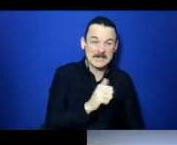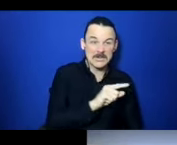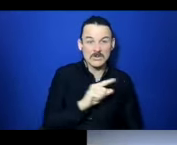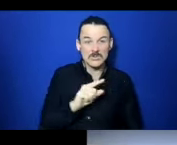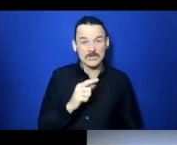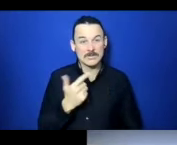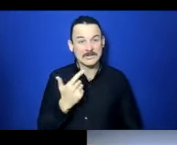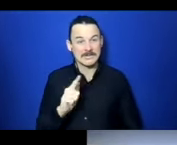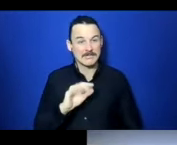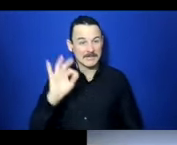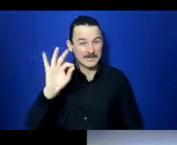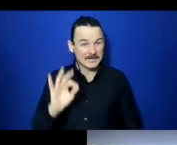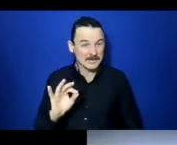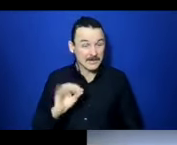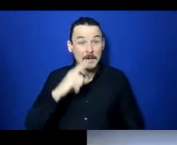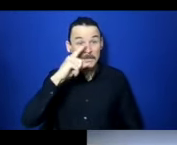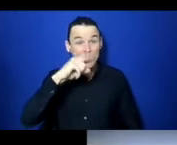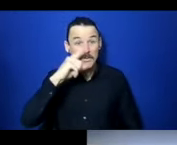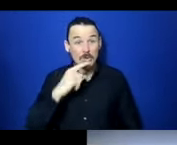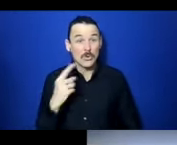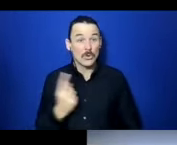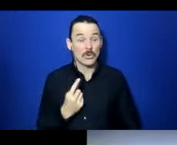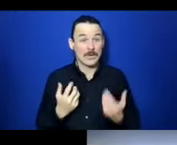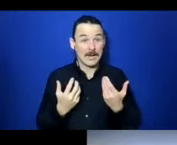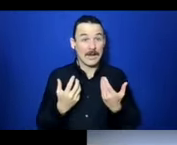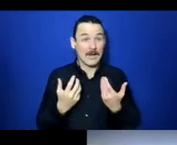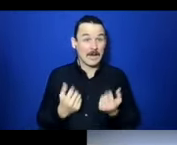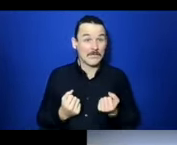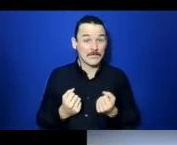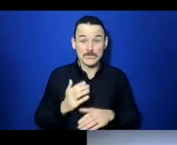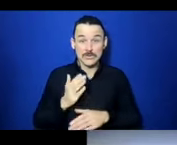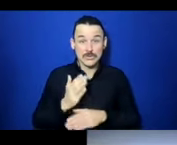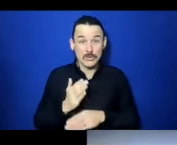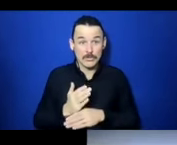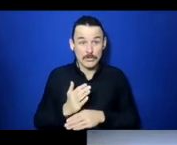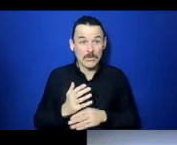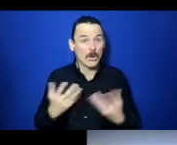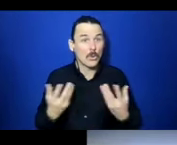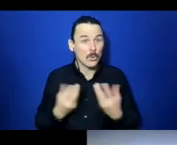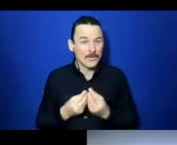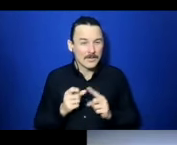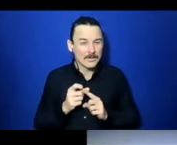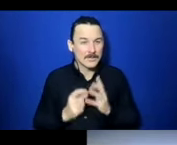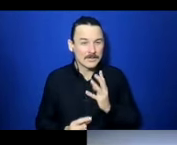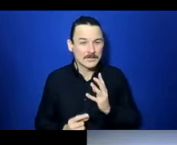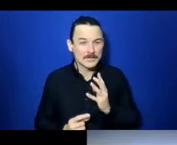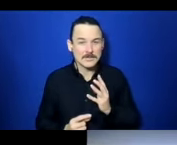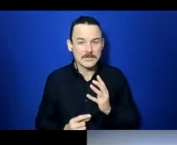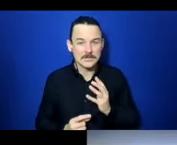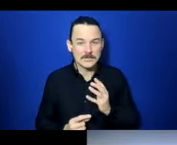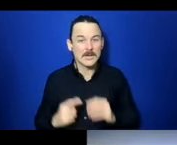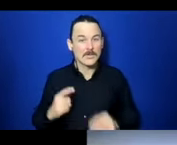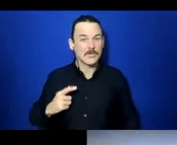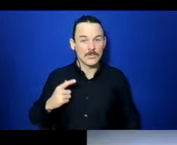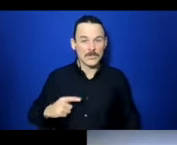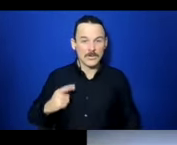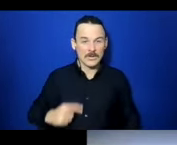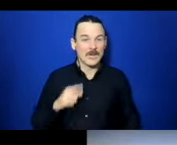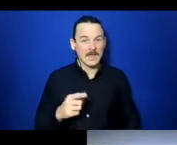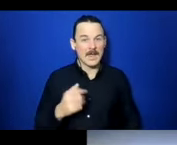of people that are employed with disabilities is because they have you know tertiary education. So